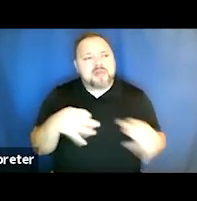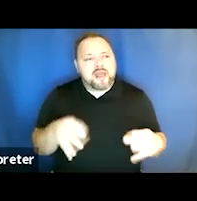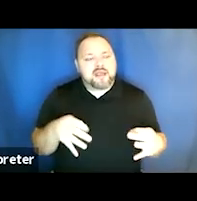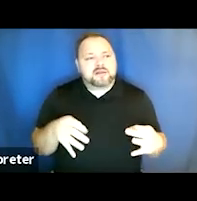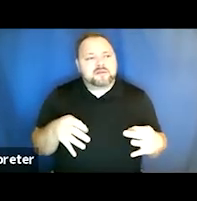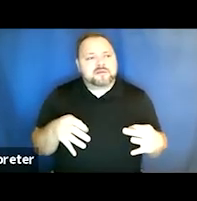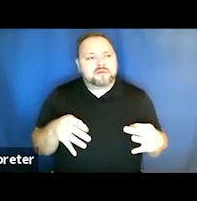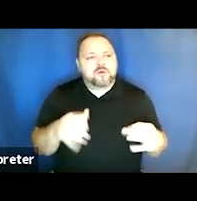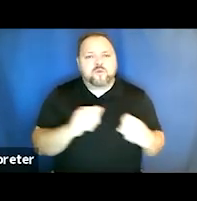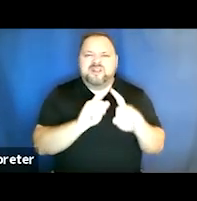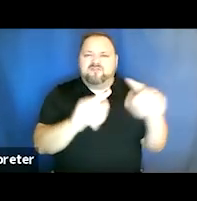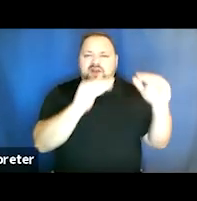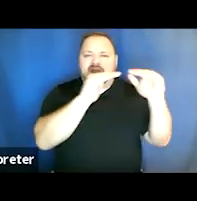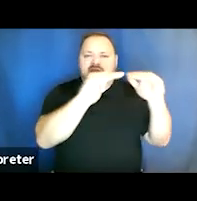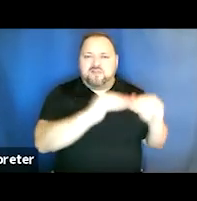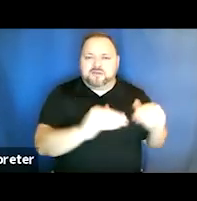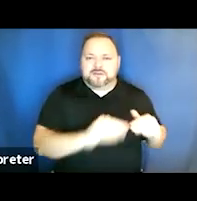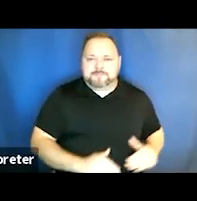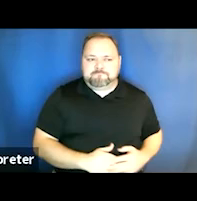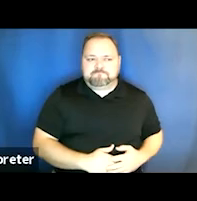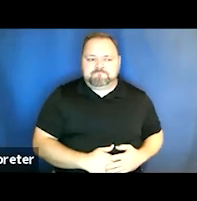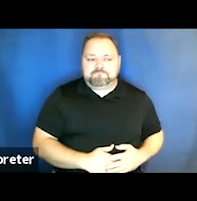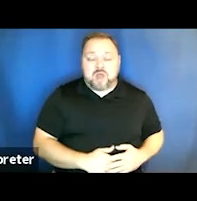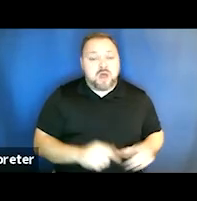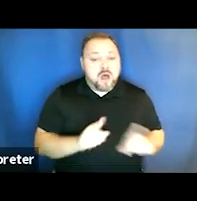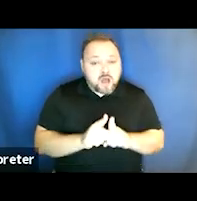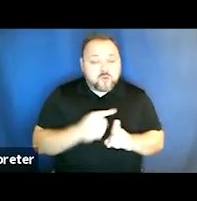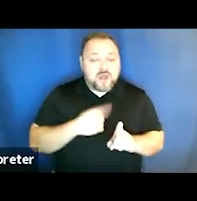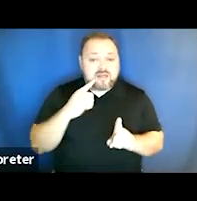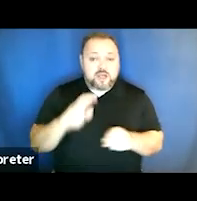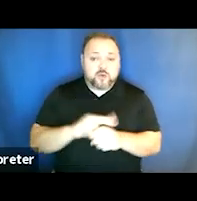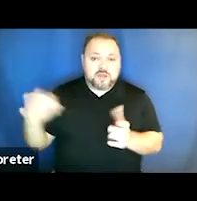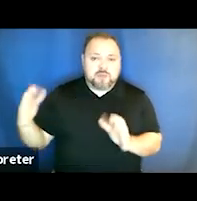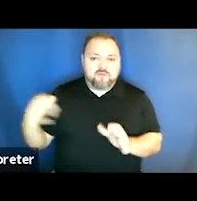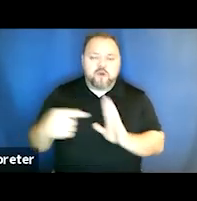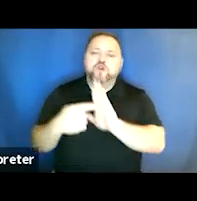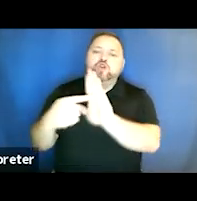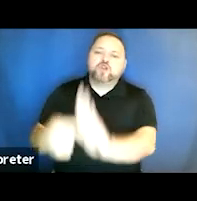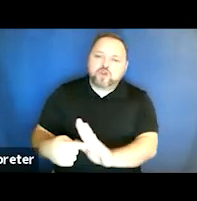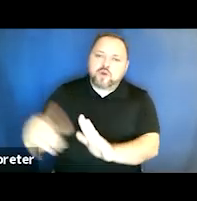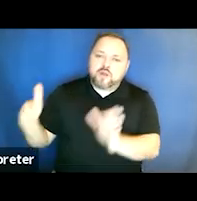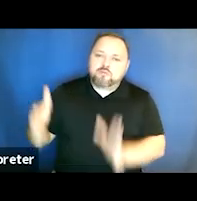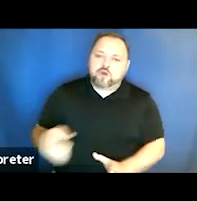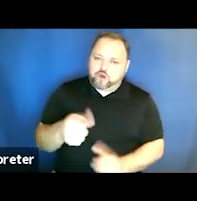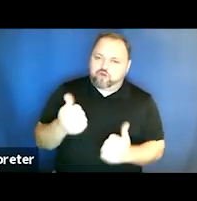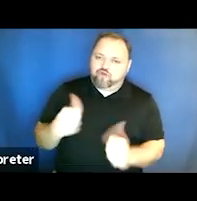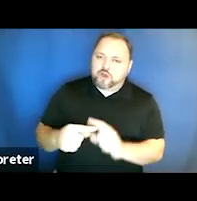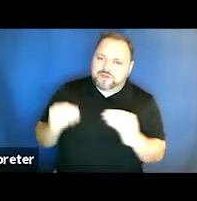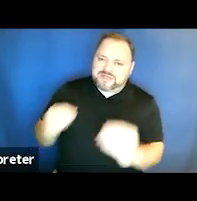I think using metaphors also shows the person that you're trying to teach that you're willing